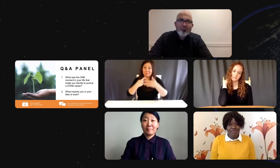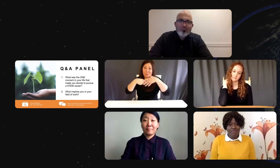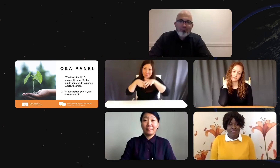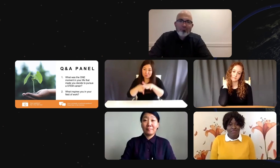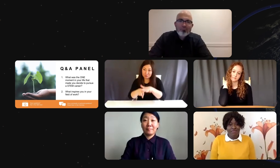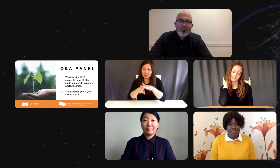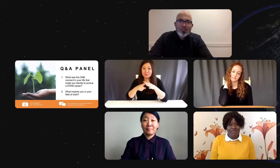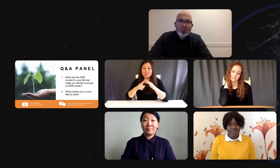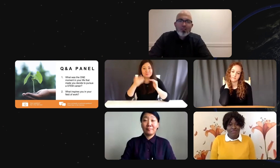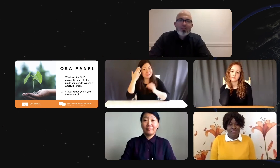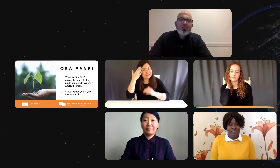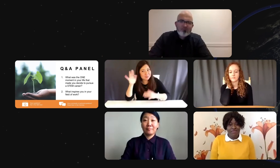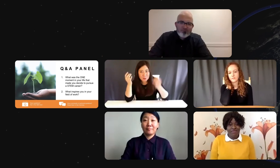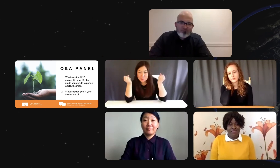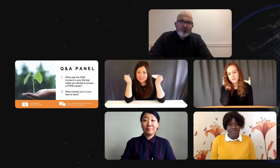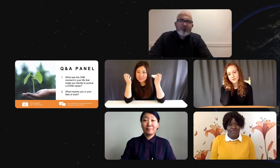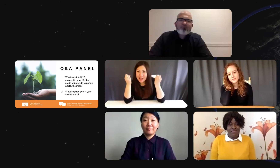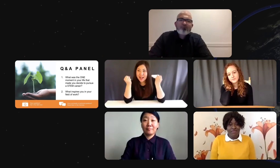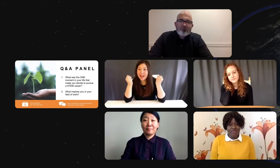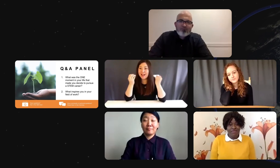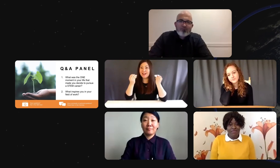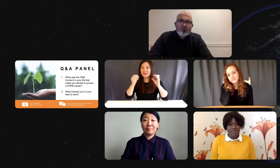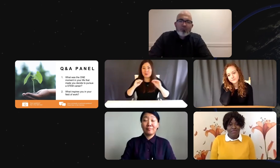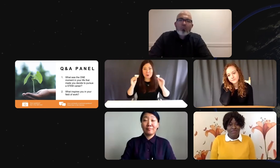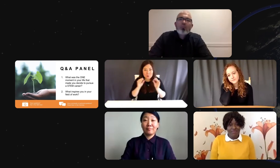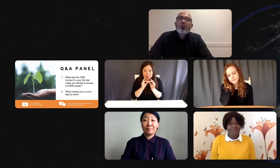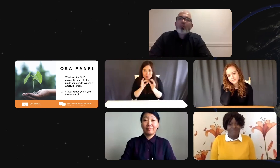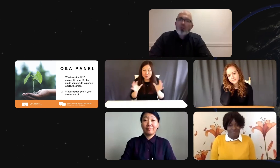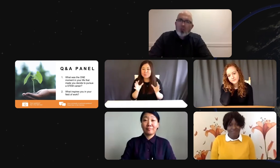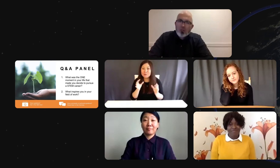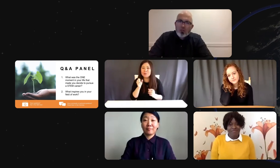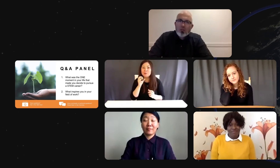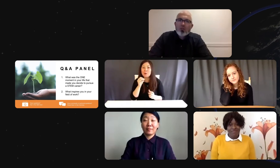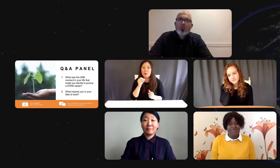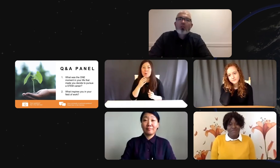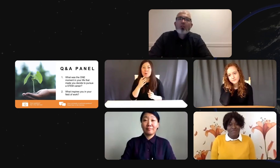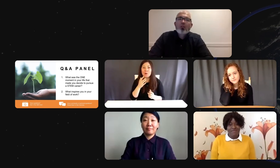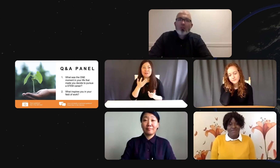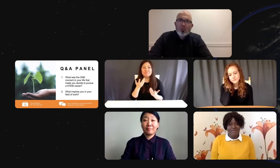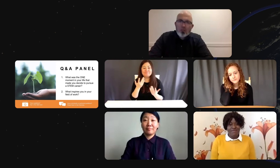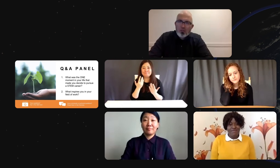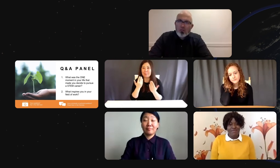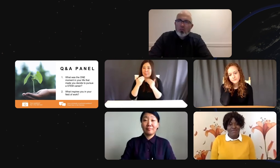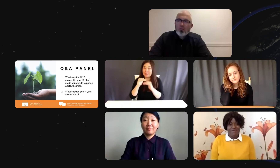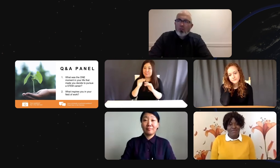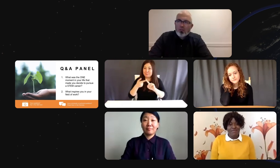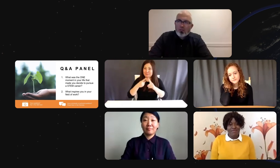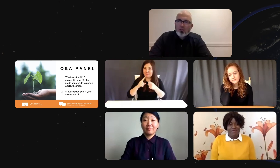I was mainstreamed, the only deaf person there. I didn't know sign language or have an interpreter.